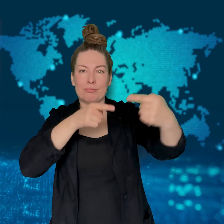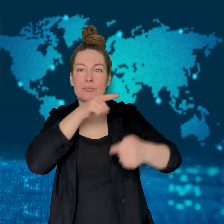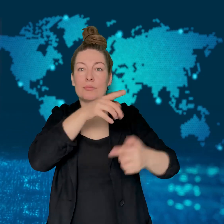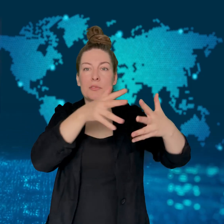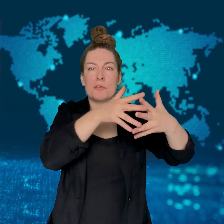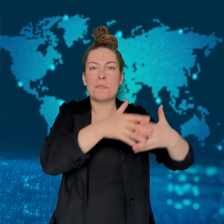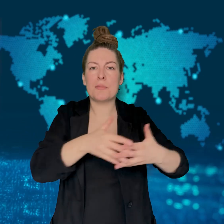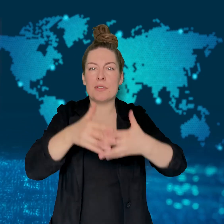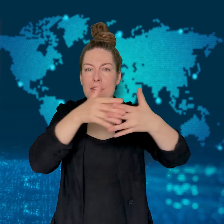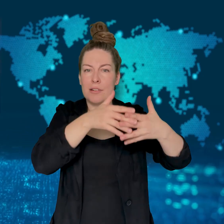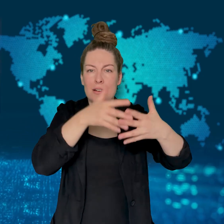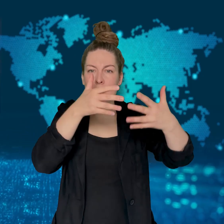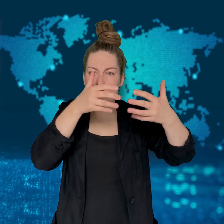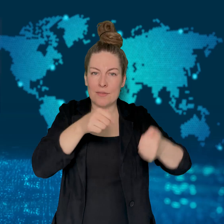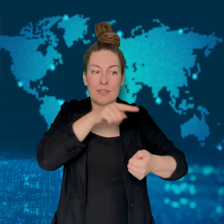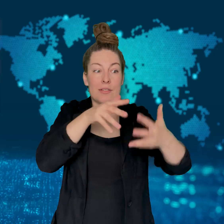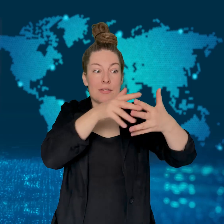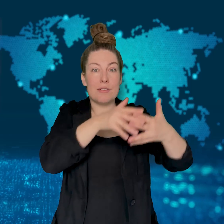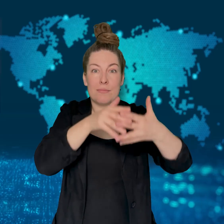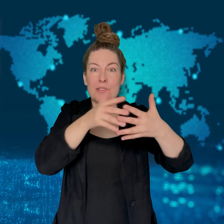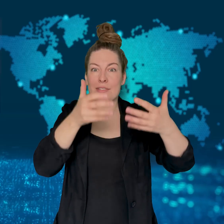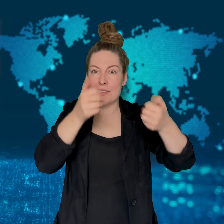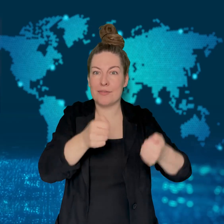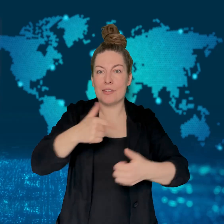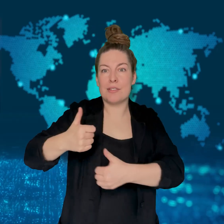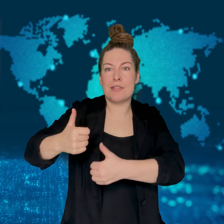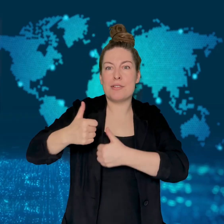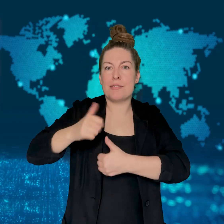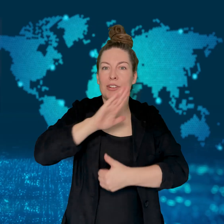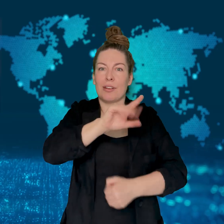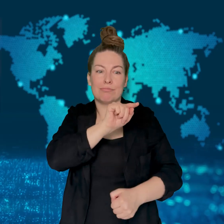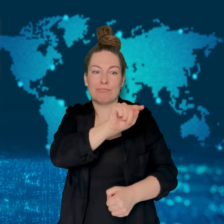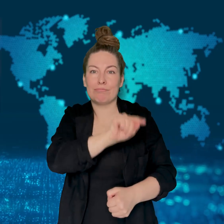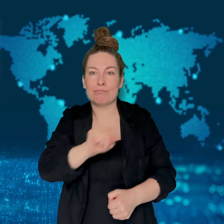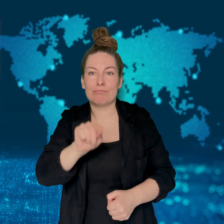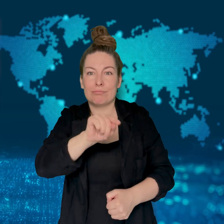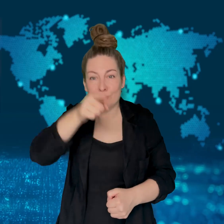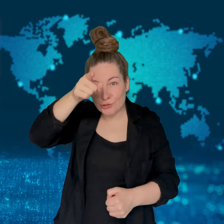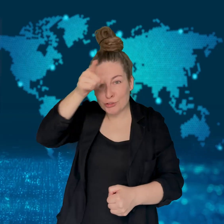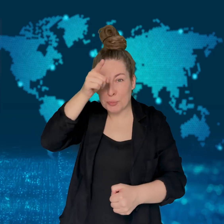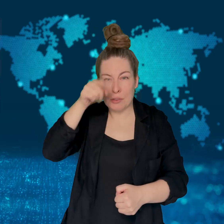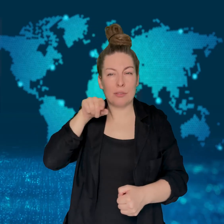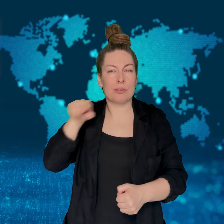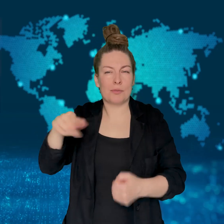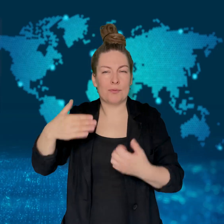some of which were believed to be targeting